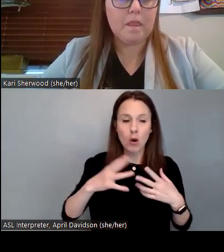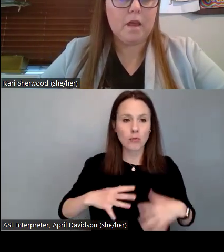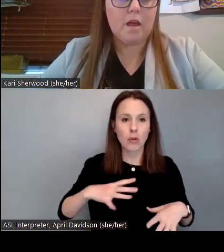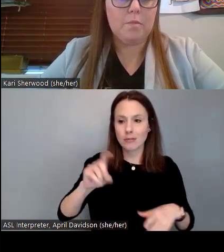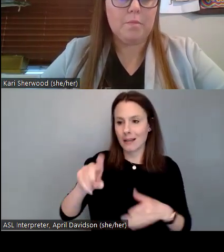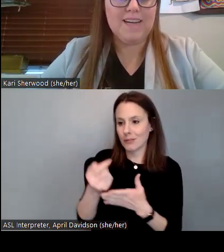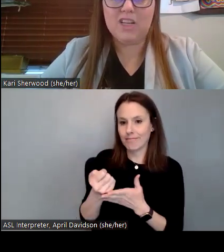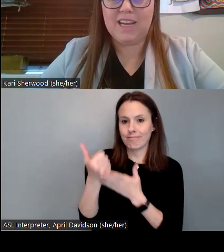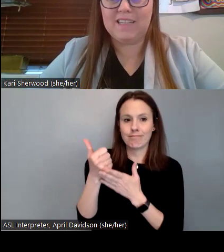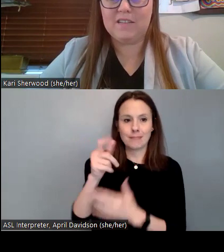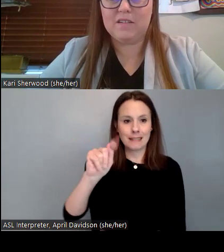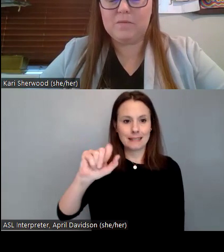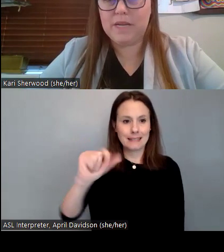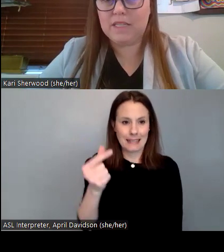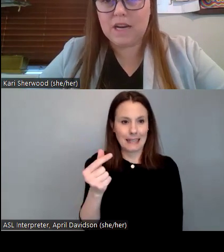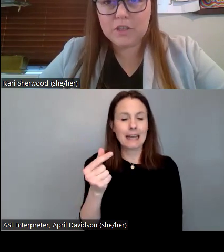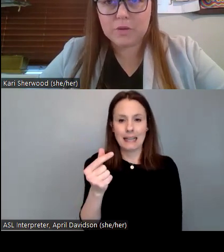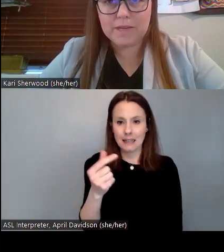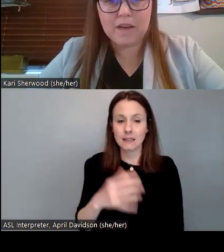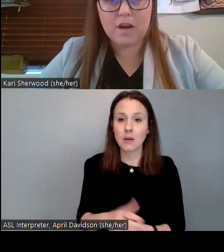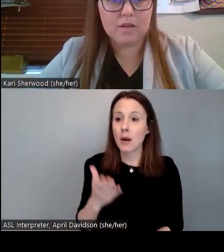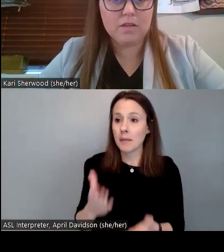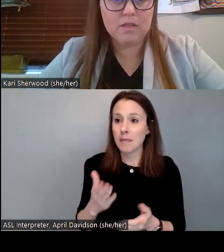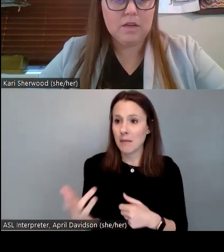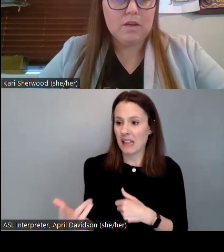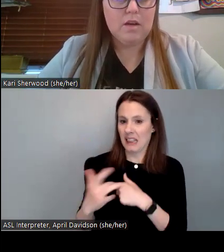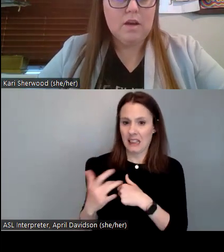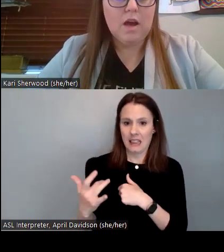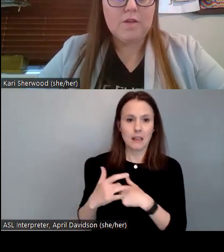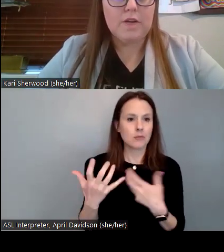They might not like being touched or being hugged.